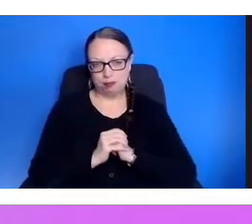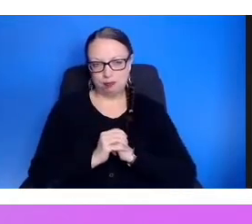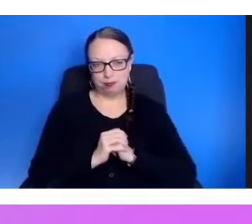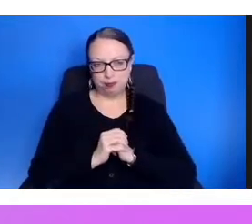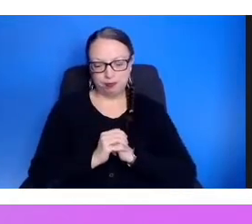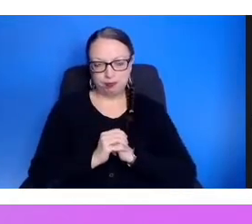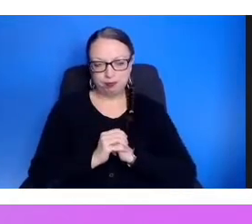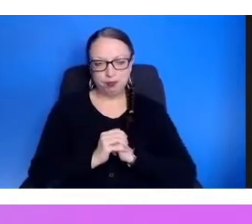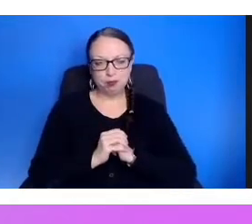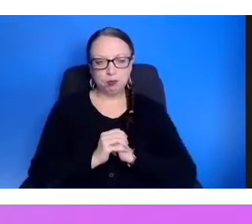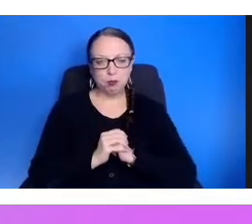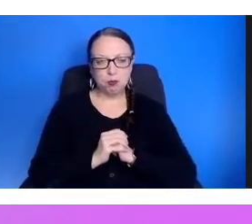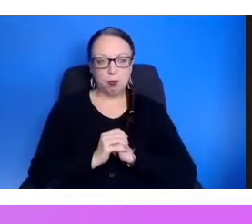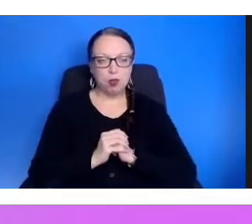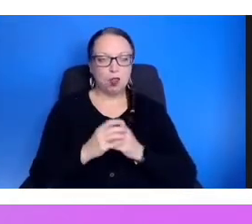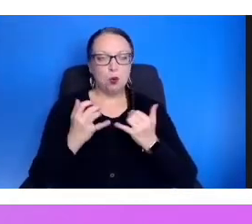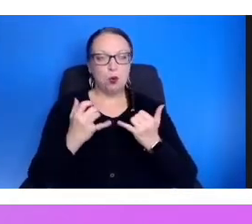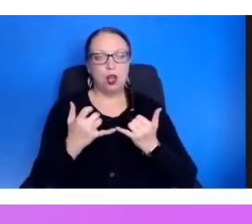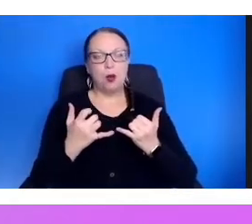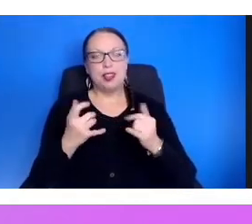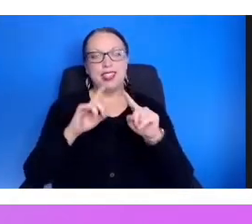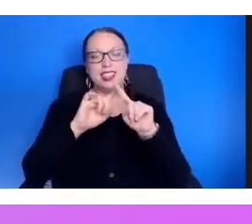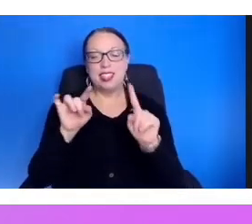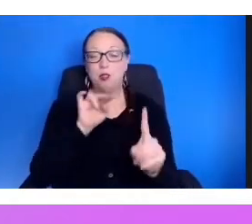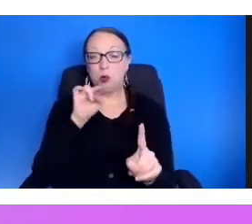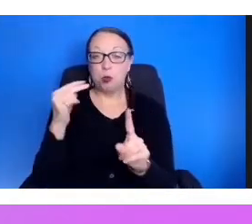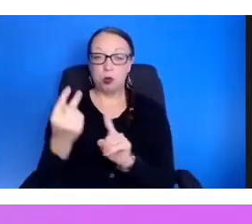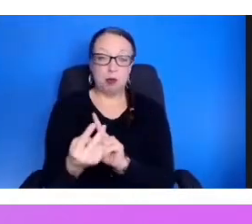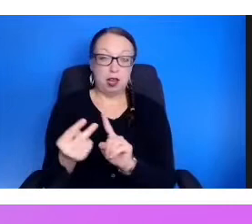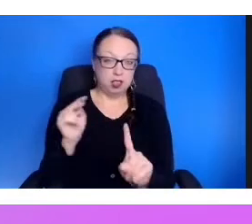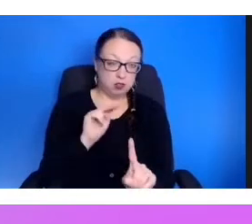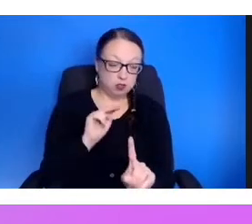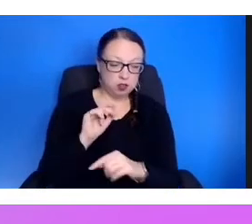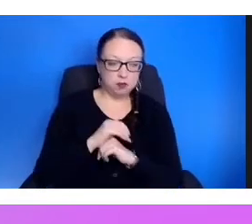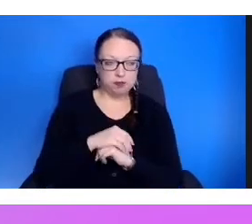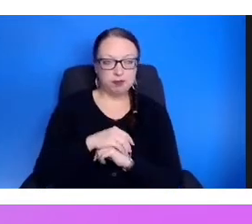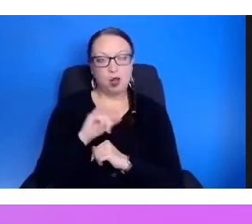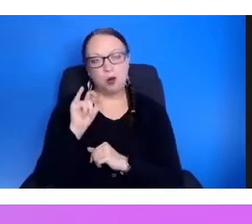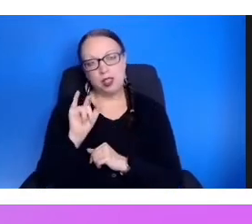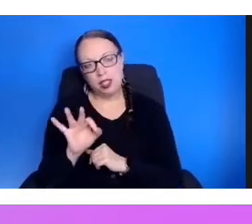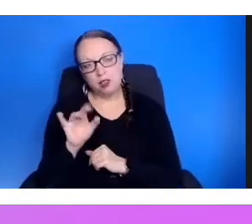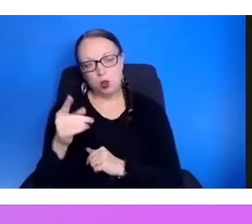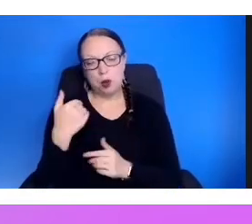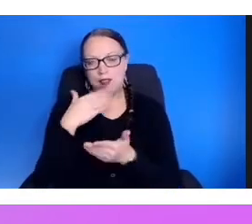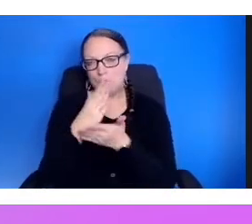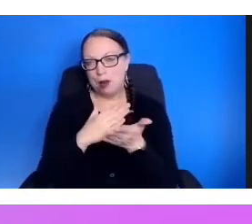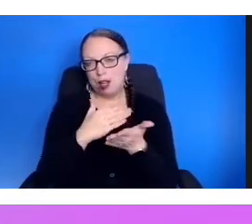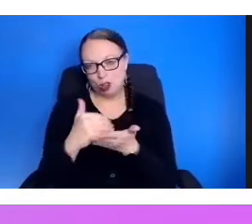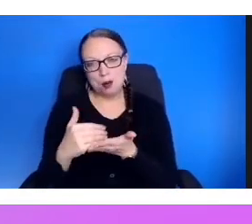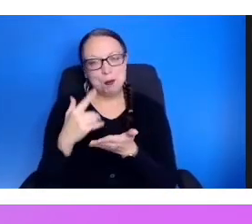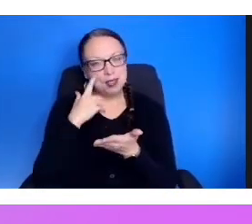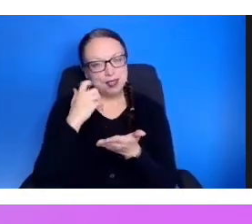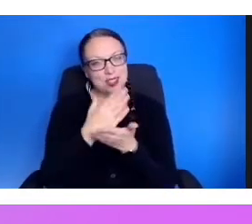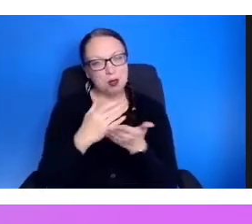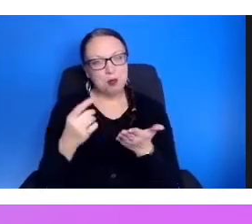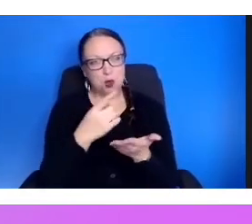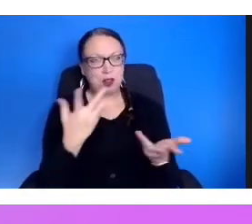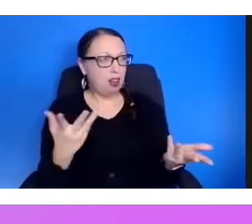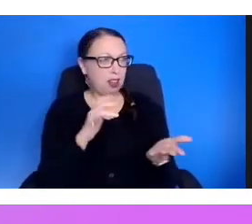So this goes back to these different perspectives if you have a budget and I can imagine some of you are there going that's great but I don't have a budget for additional insight